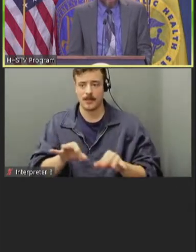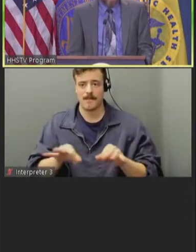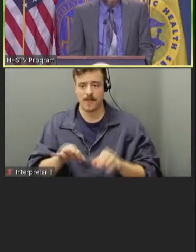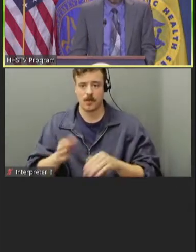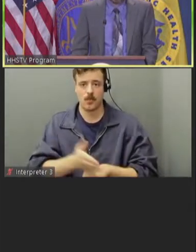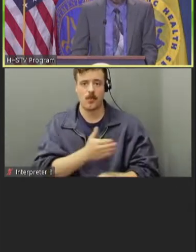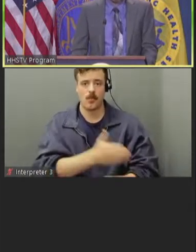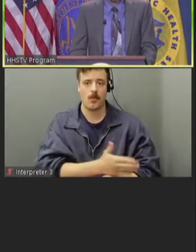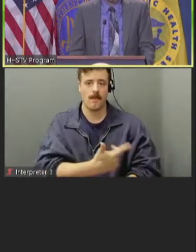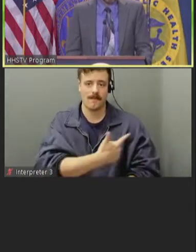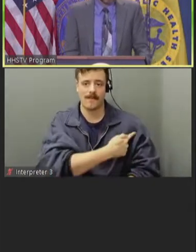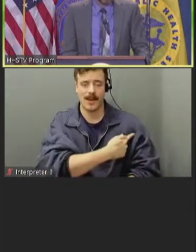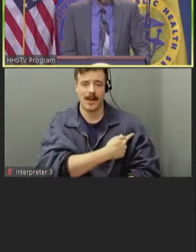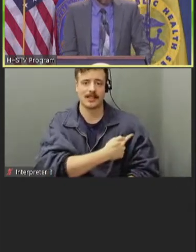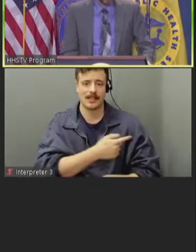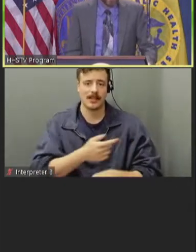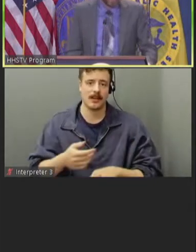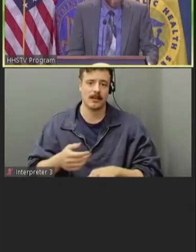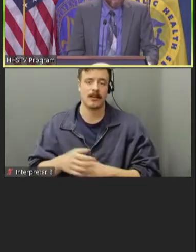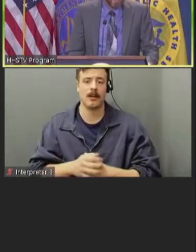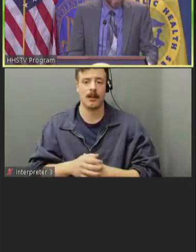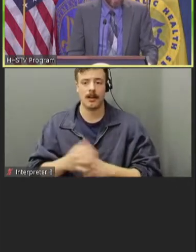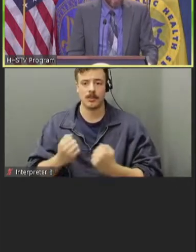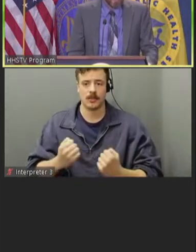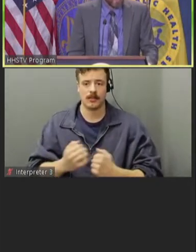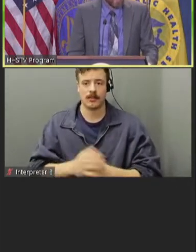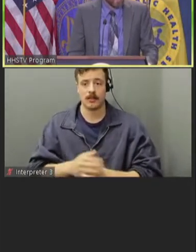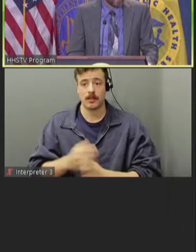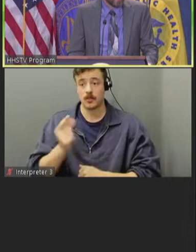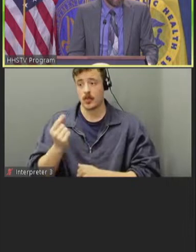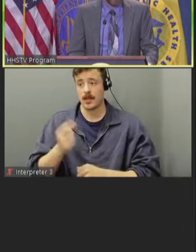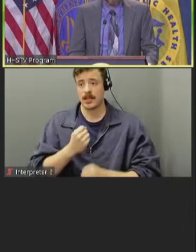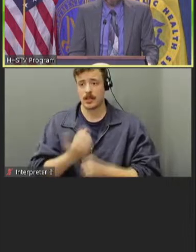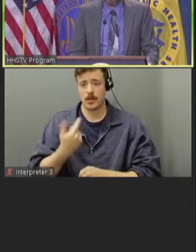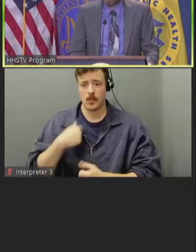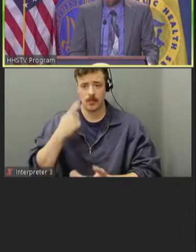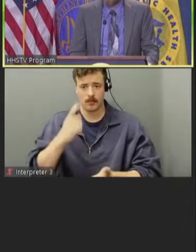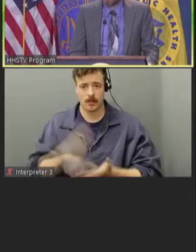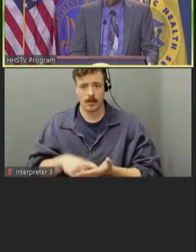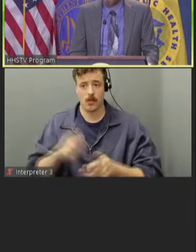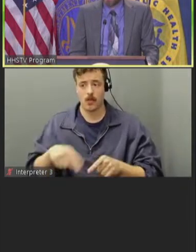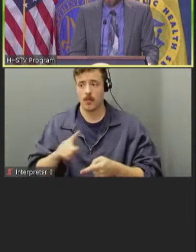And so about 20 years ago, we realized at NIAD that when people were developing vaccines, they're